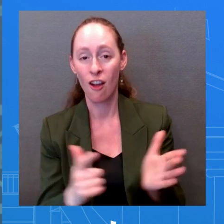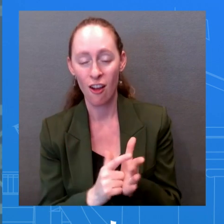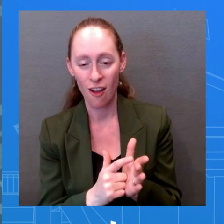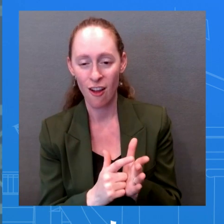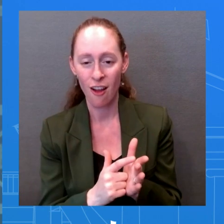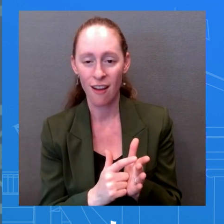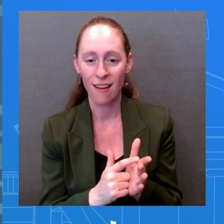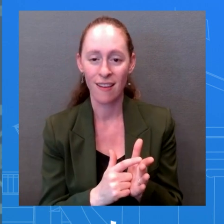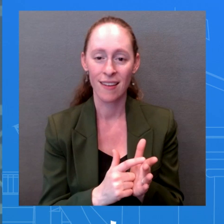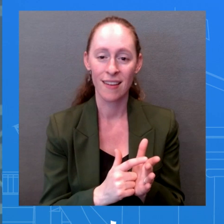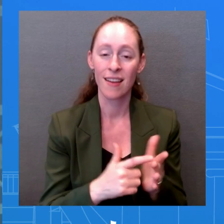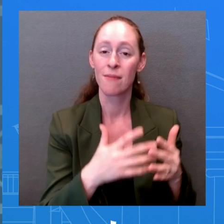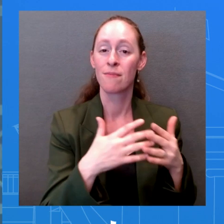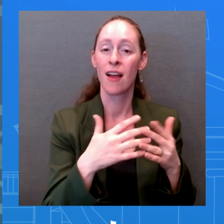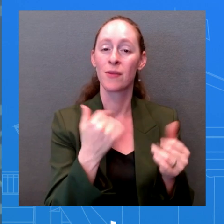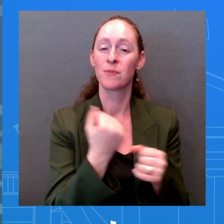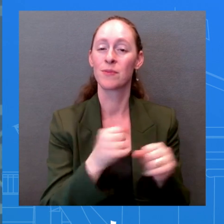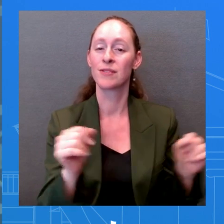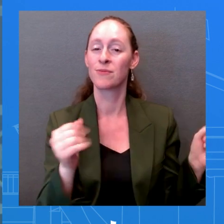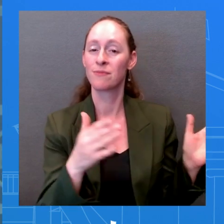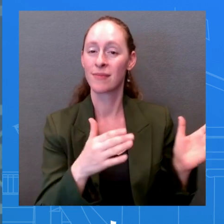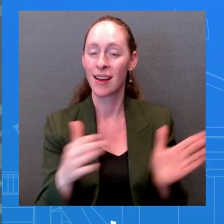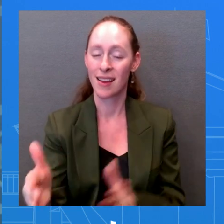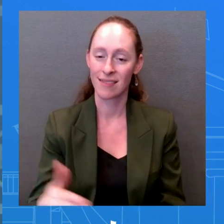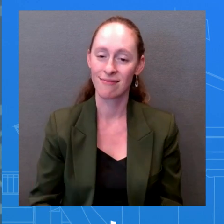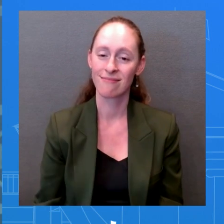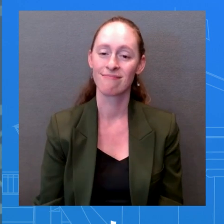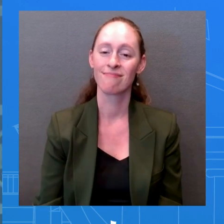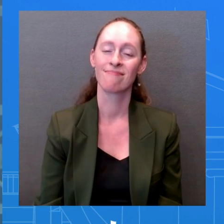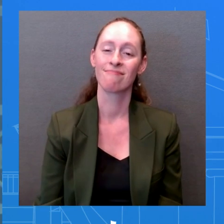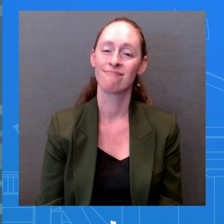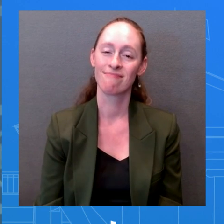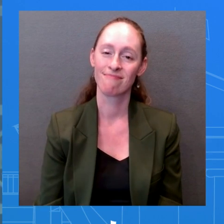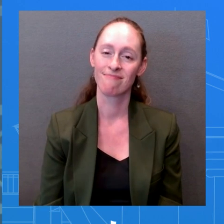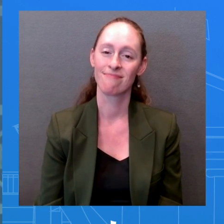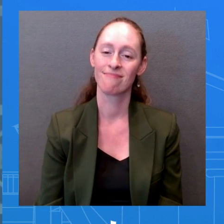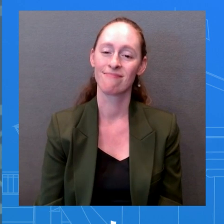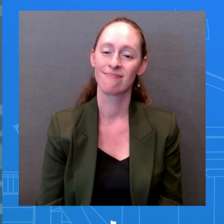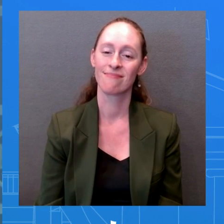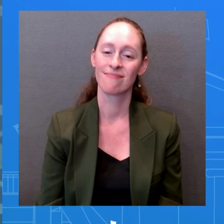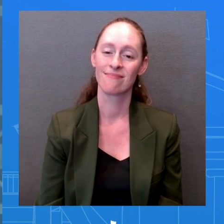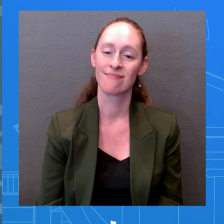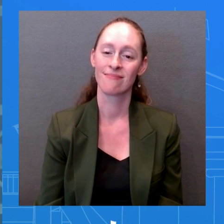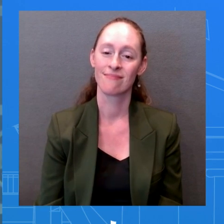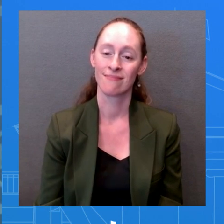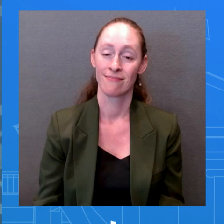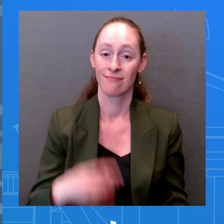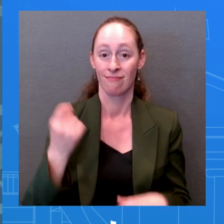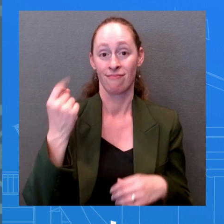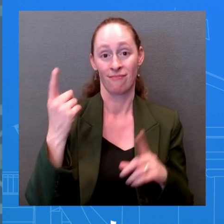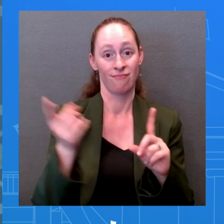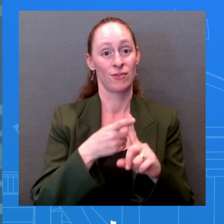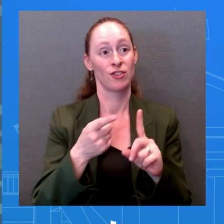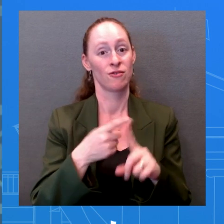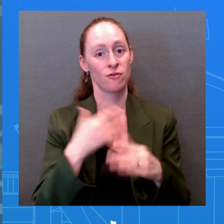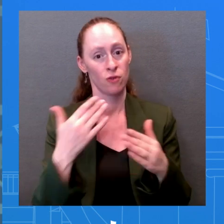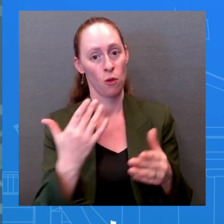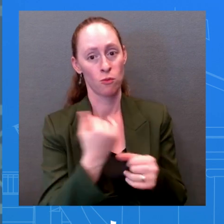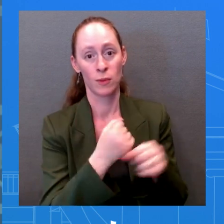in particular the American Rescue Plan, put us on a better footing than most of -- than most of our global partners.